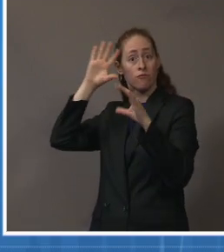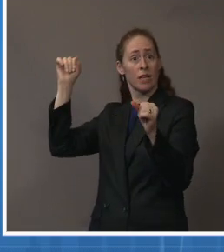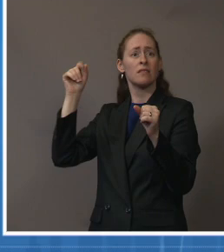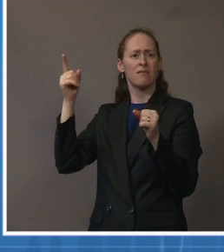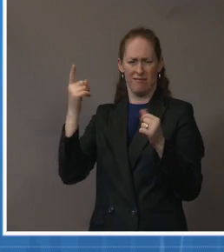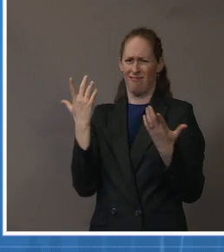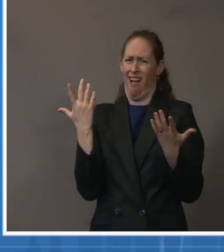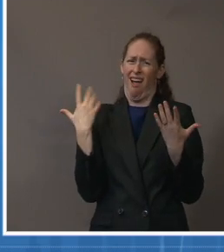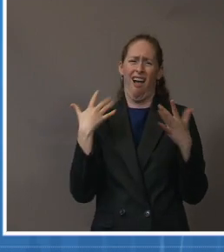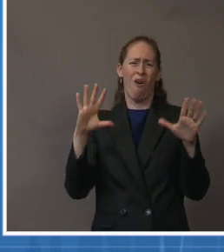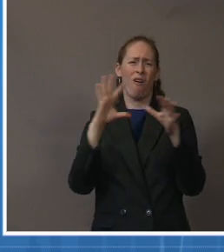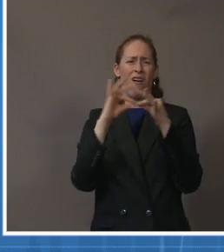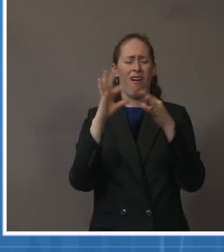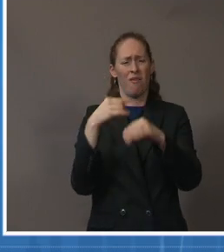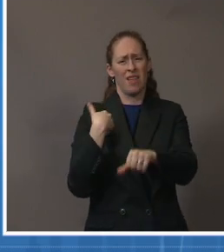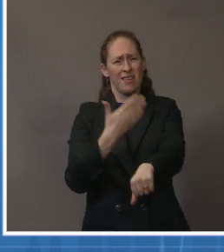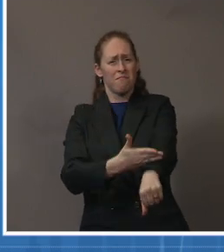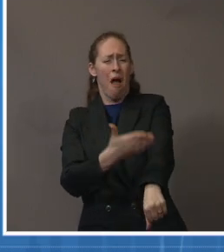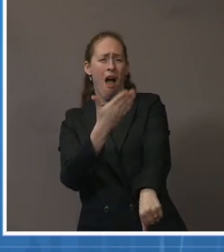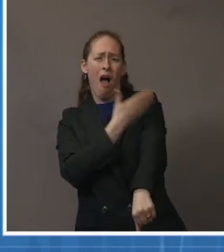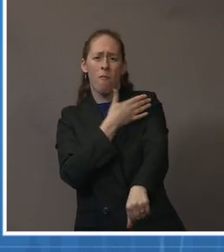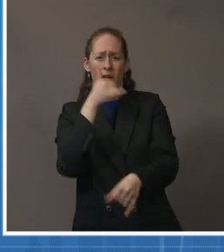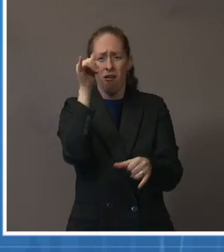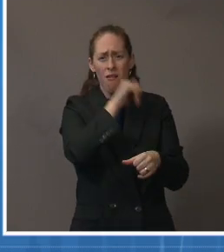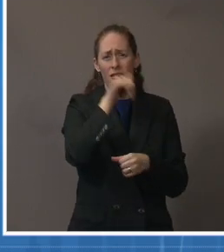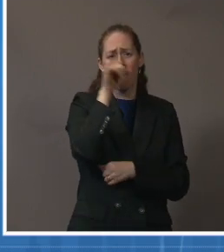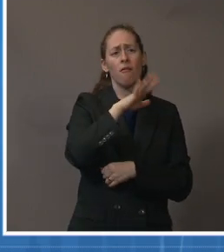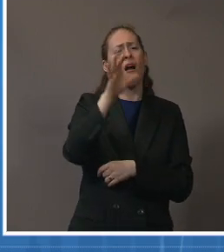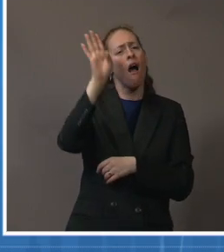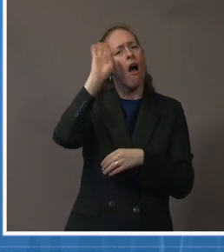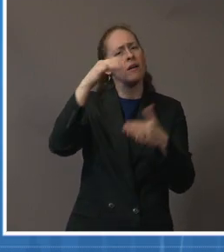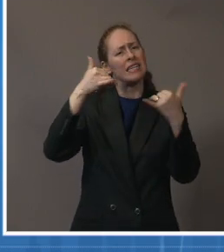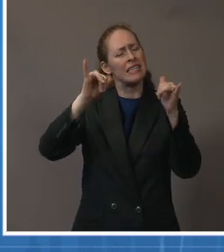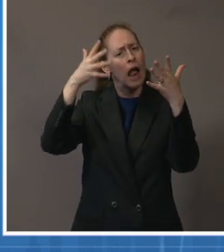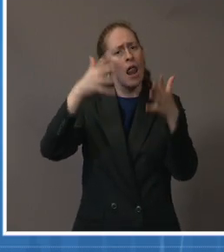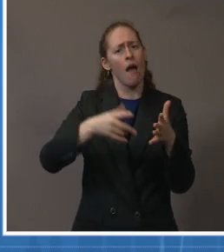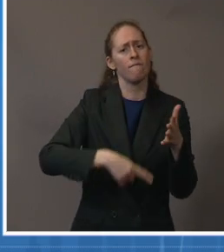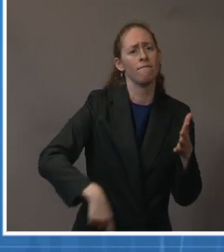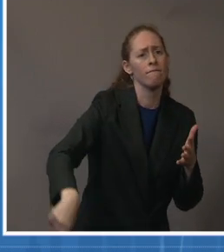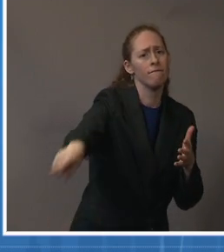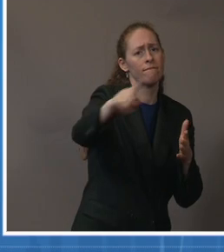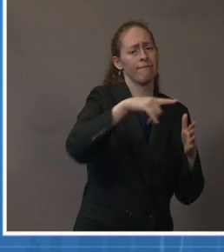still in need of protection and communities at risk because of low vaccination rates.